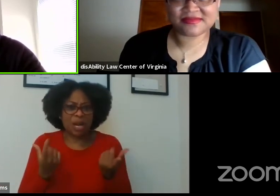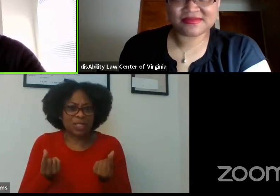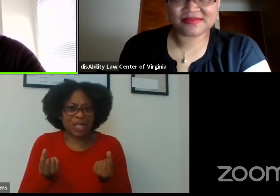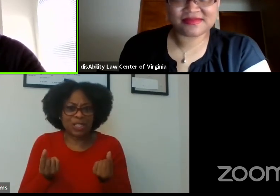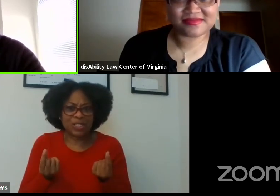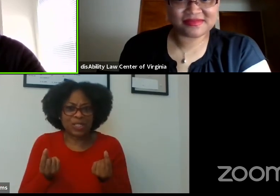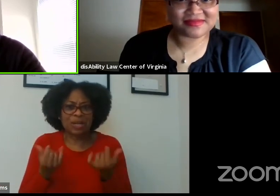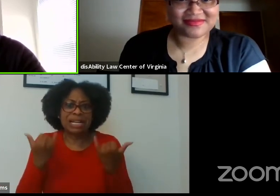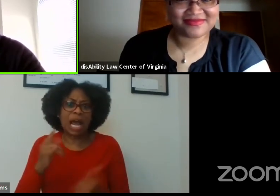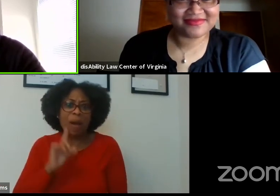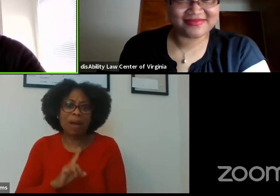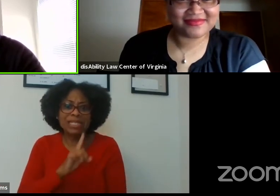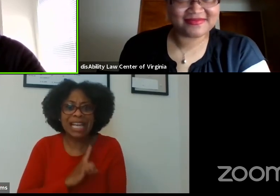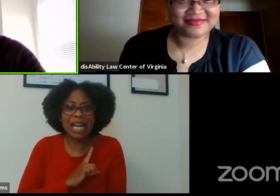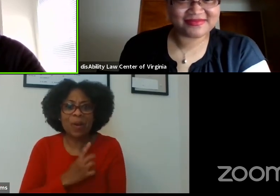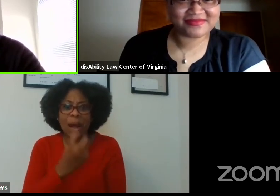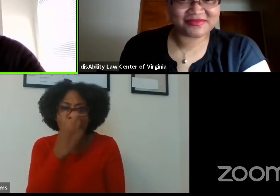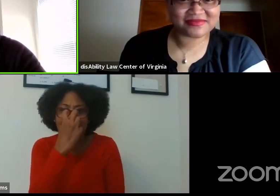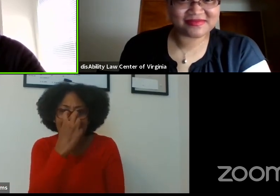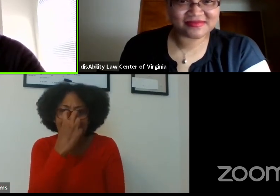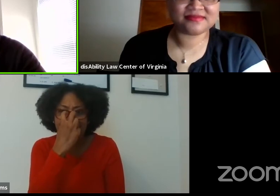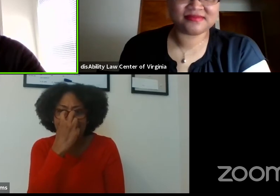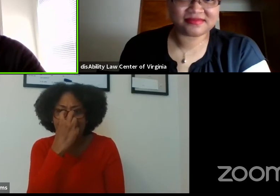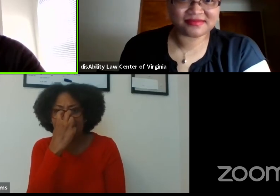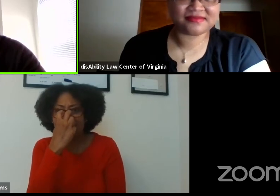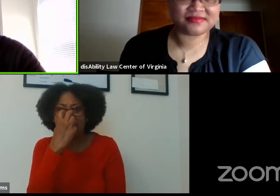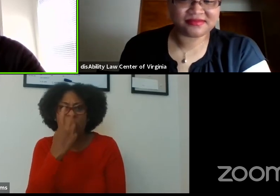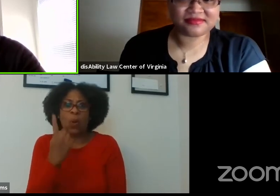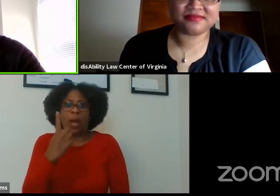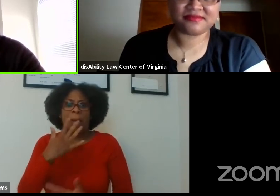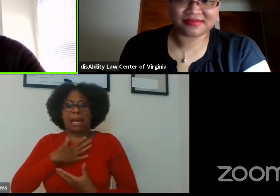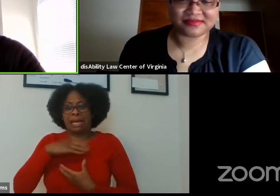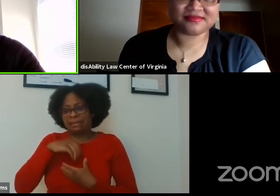single and I am blind, so one of my insecurities was nobody is going to want me.